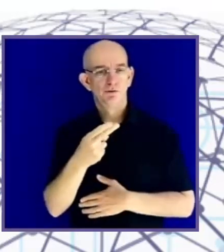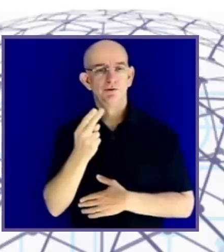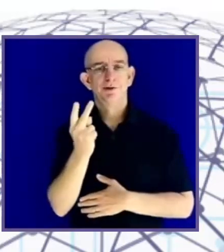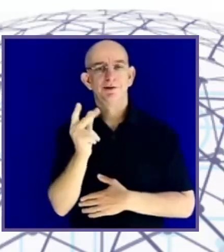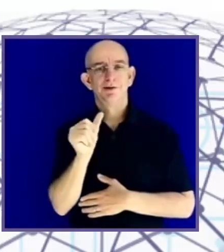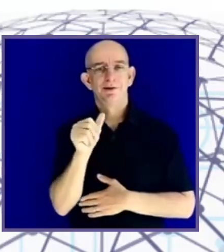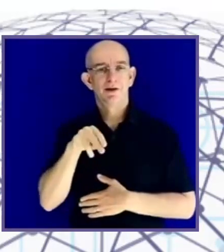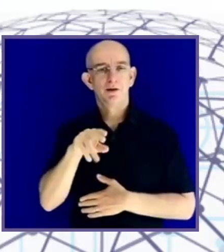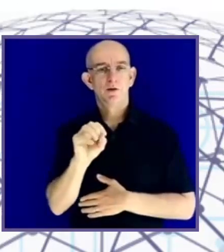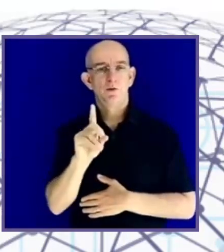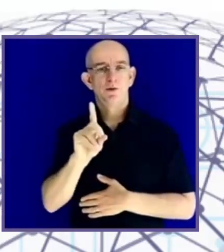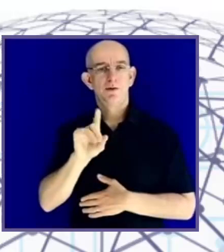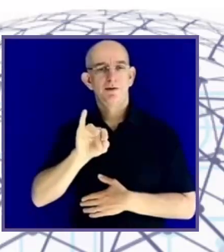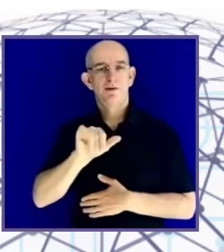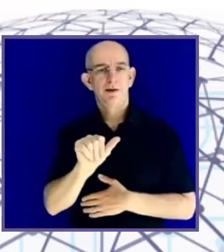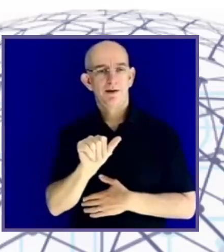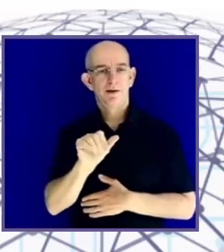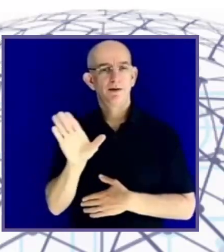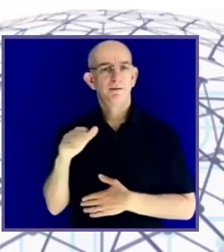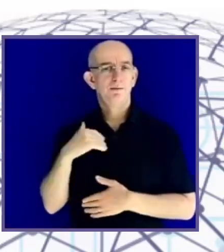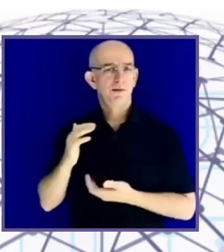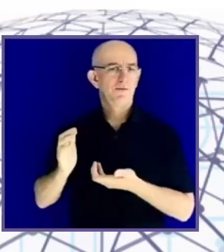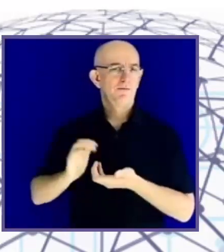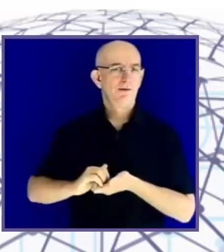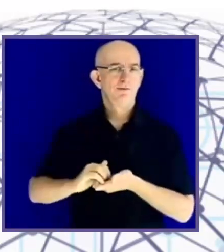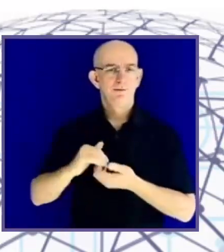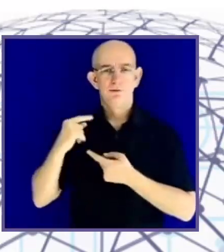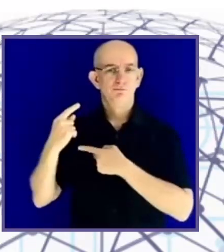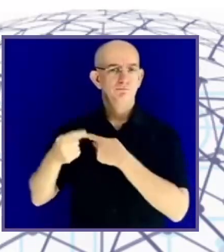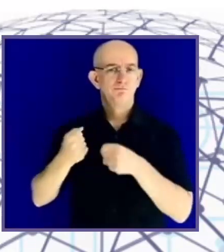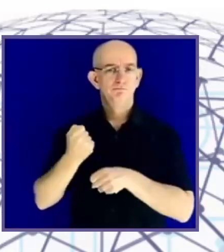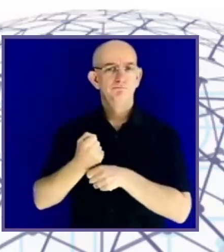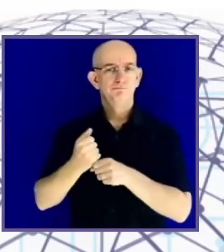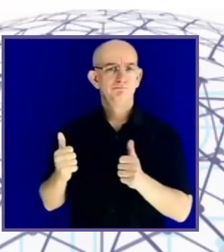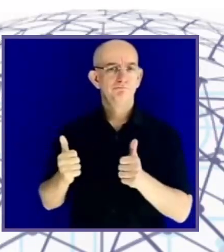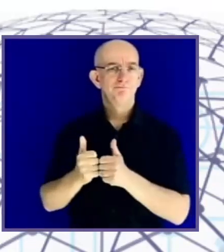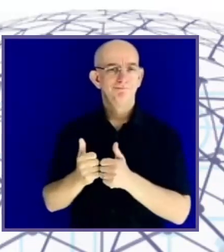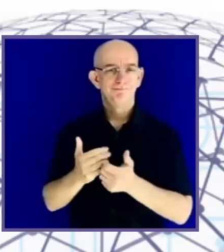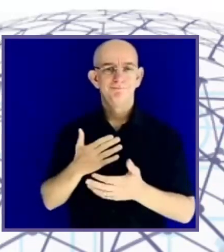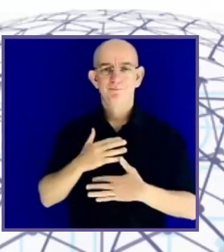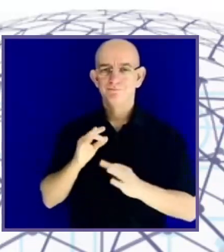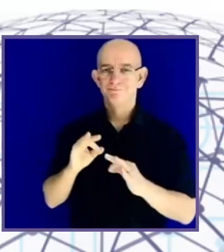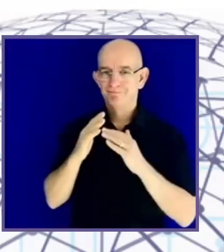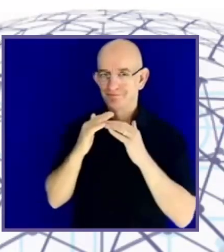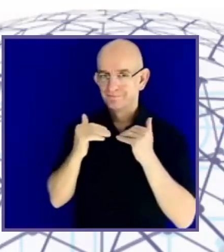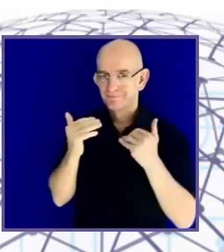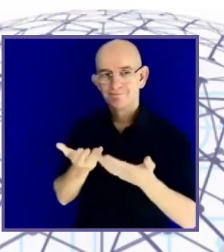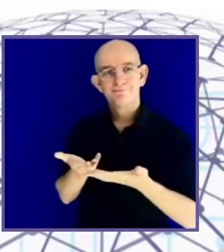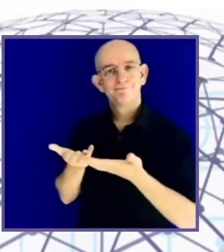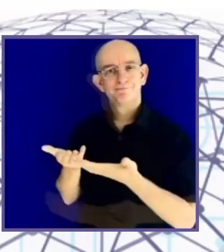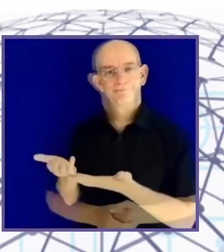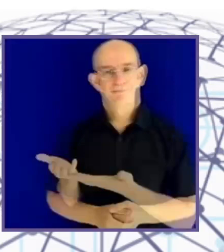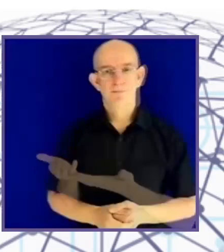thank you very much, Vicki. Sure.